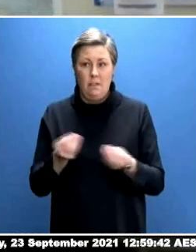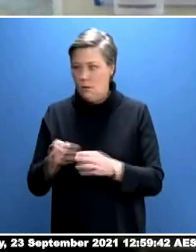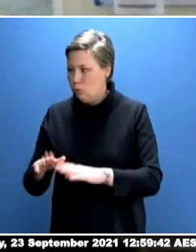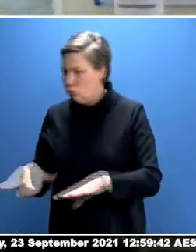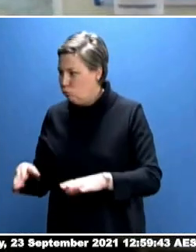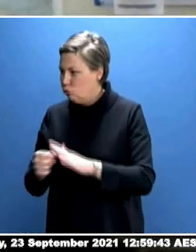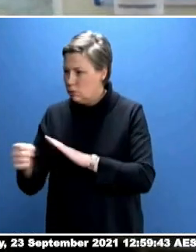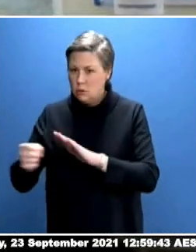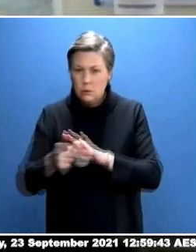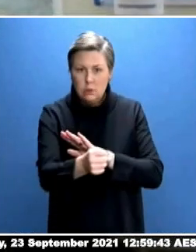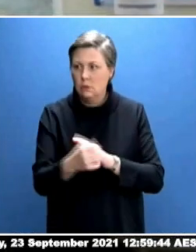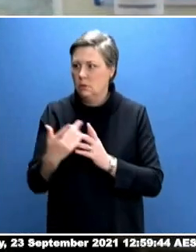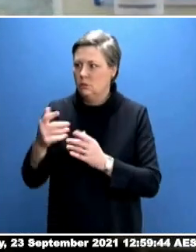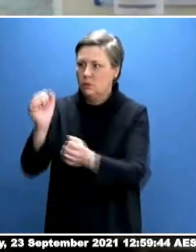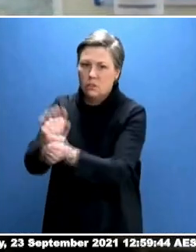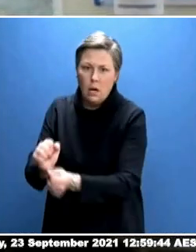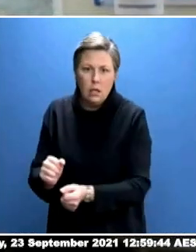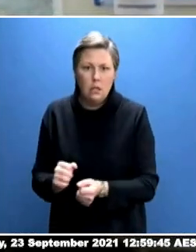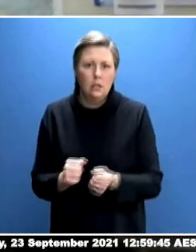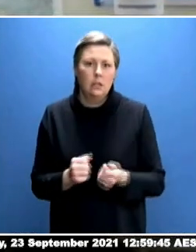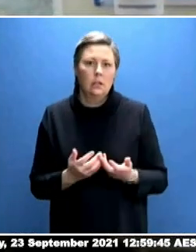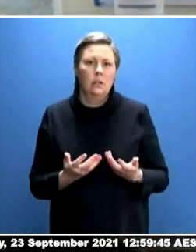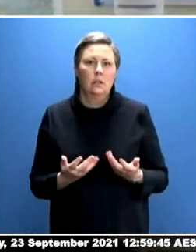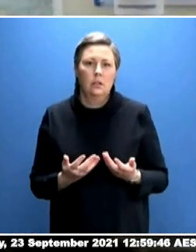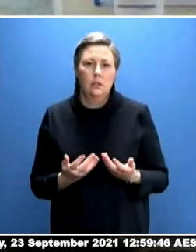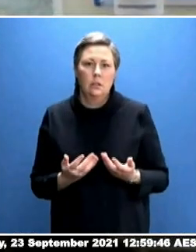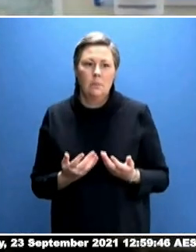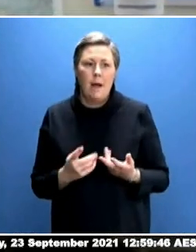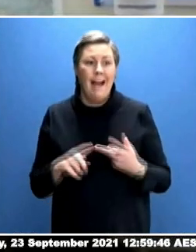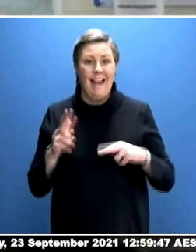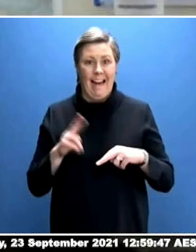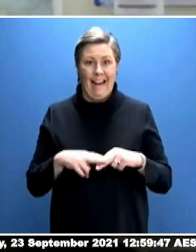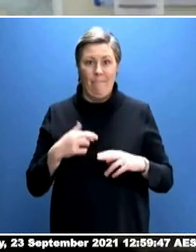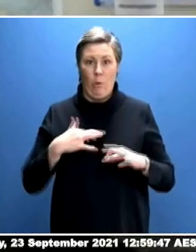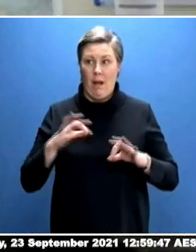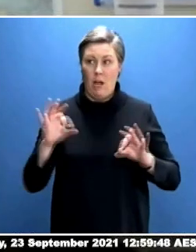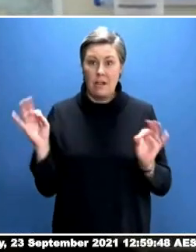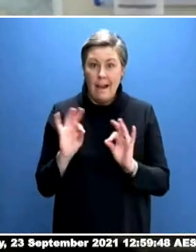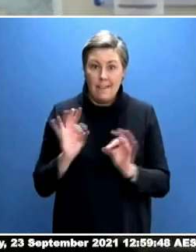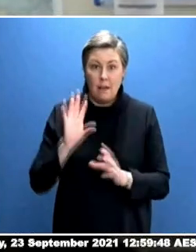It's lost information if we can't harness that and actually use it to